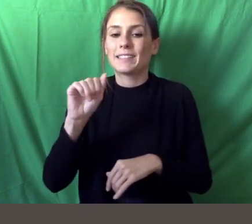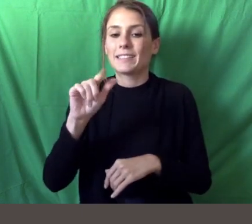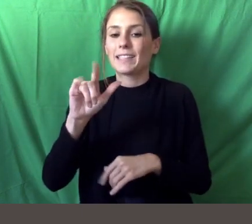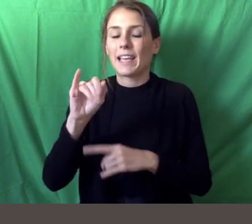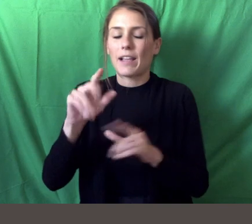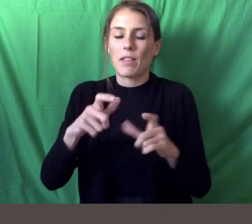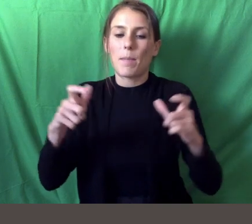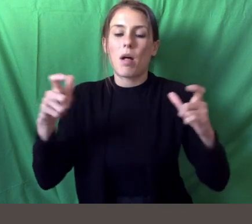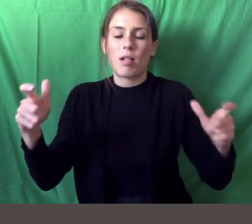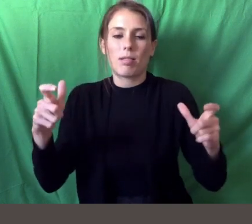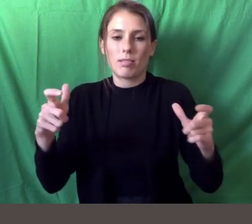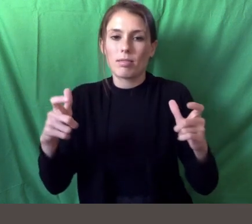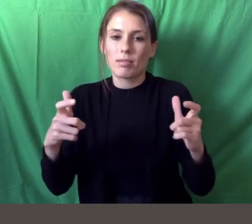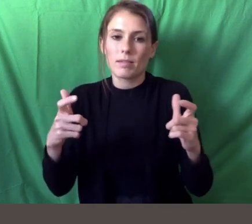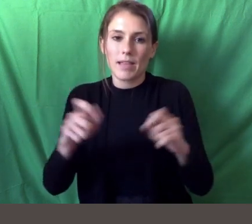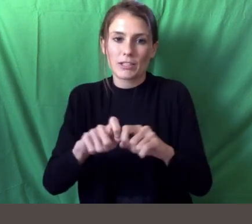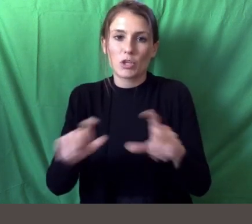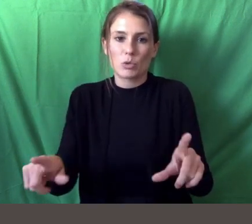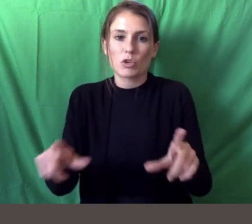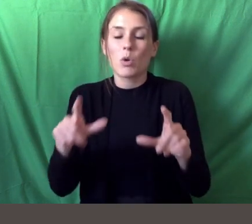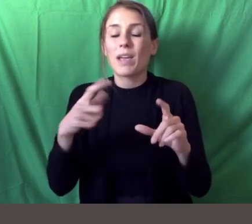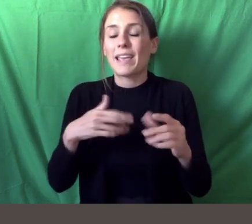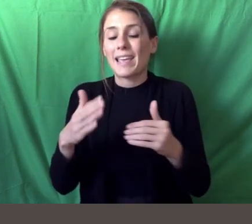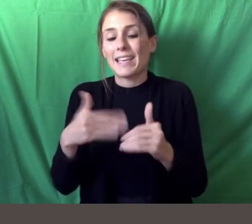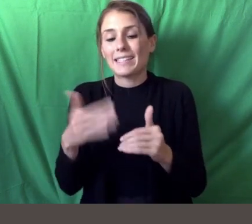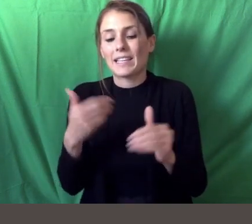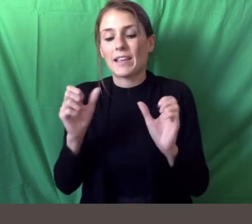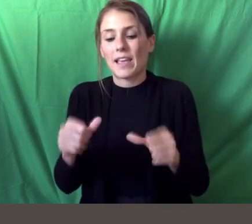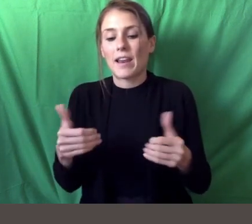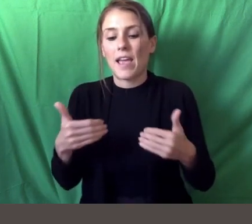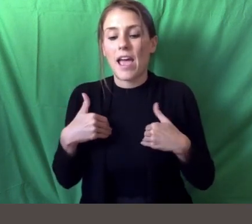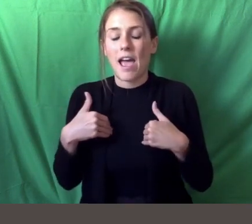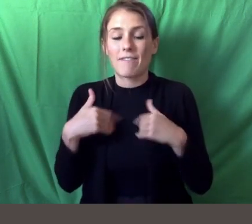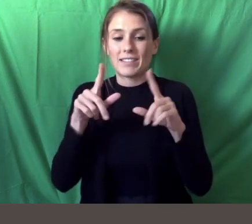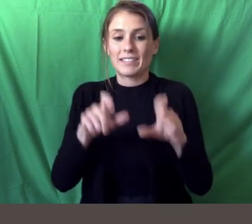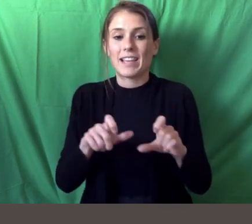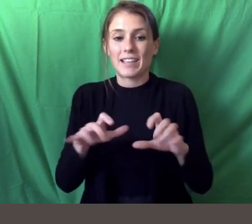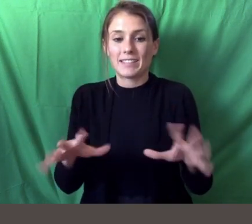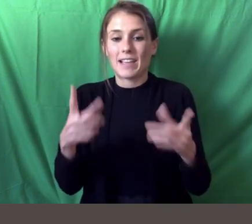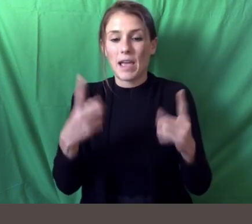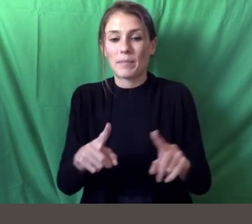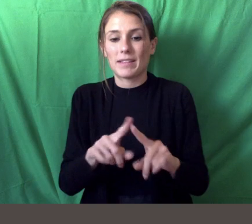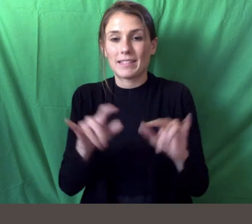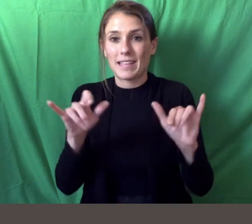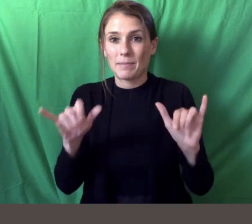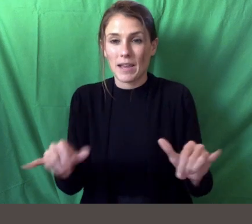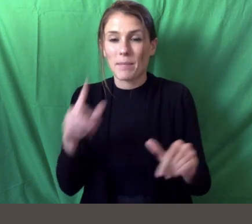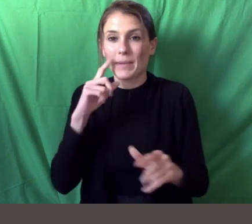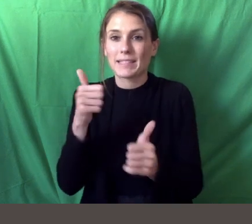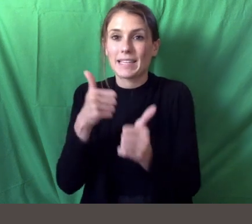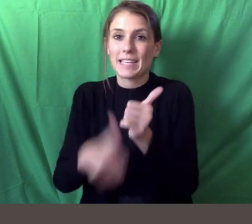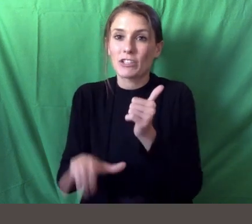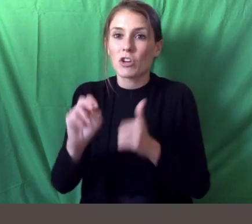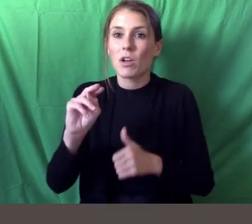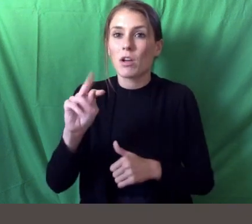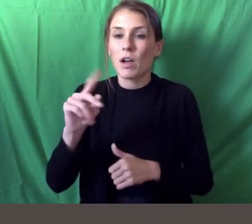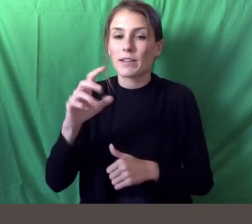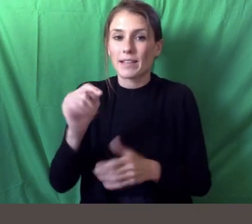We could easily run tests in parallel with the same browser instance because each context is isolated.